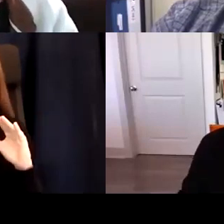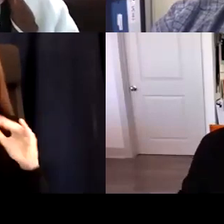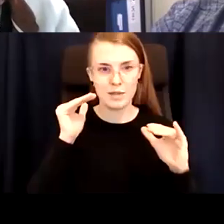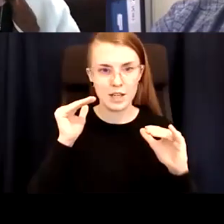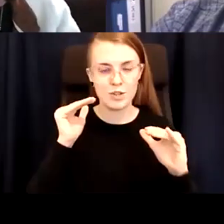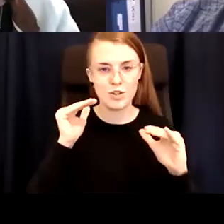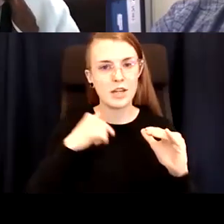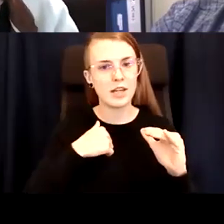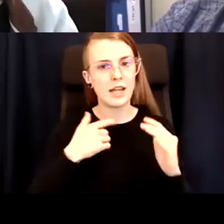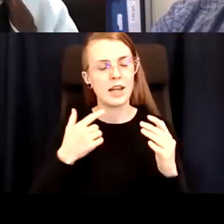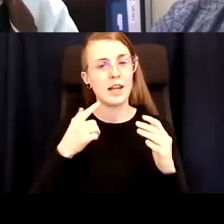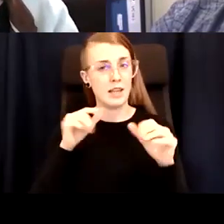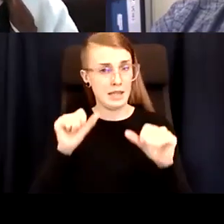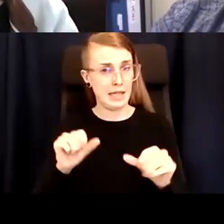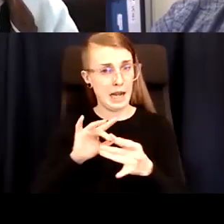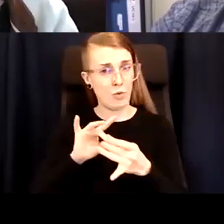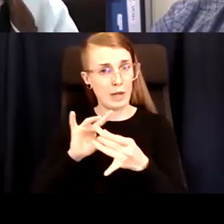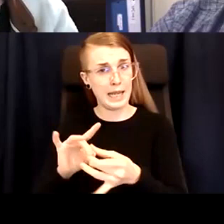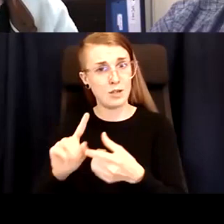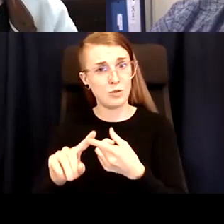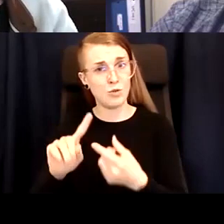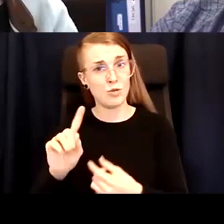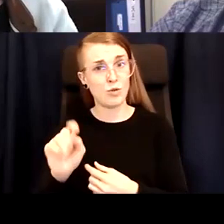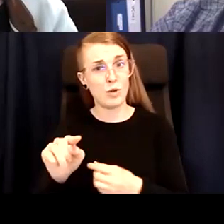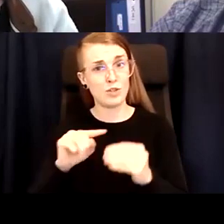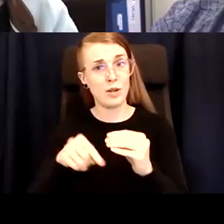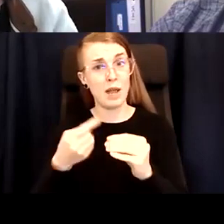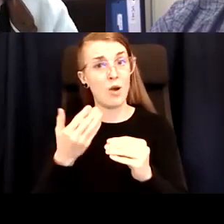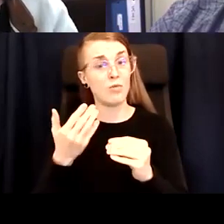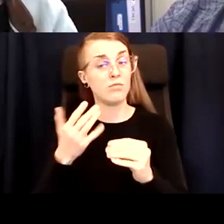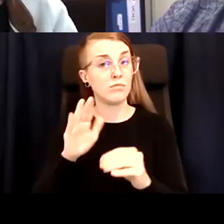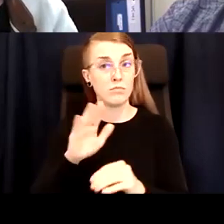relate it also to this question about are your services the same as other local MMHRs,